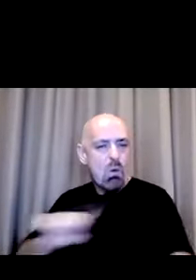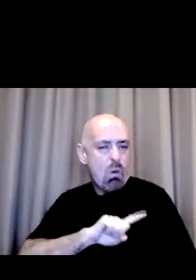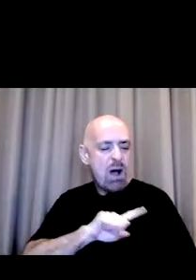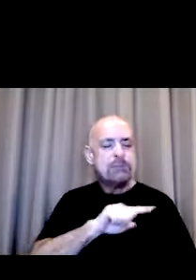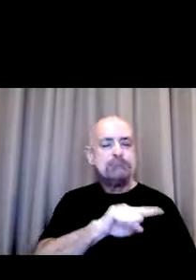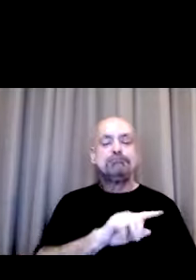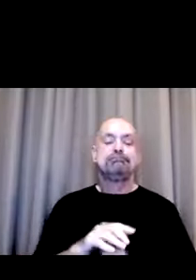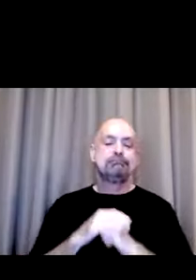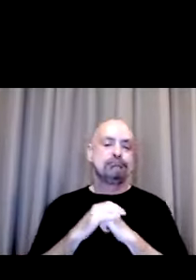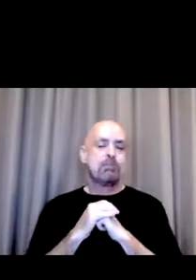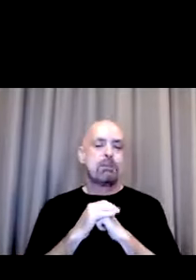ties text. Wollstonecraft